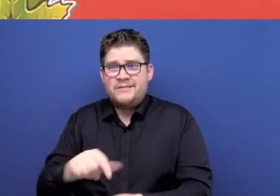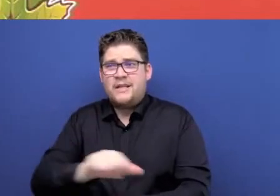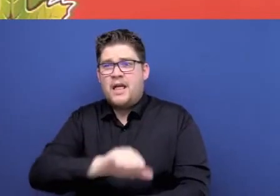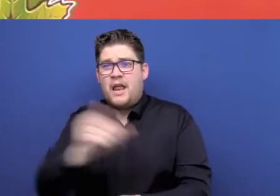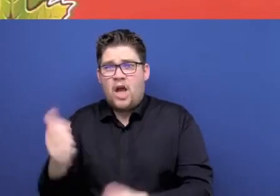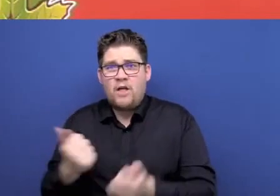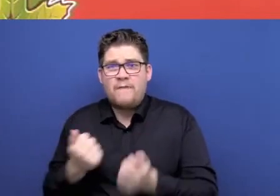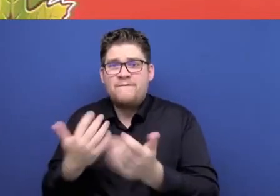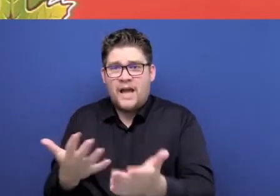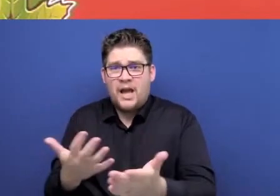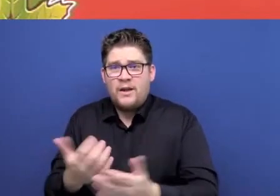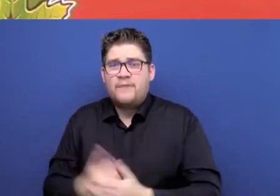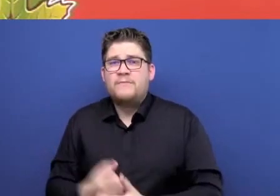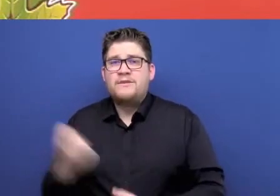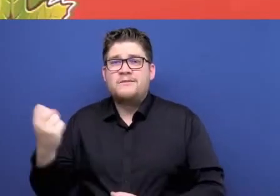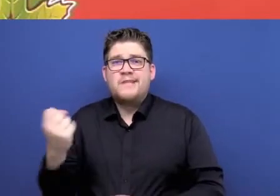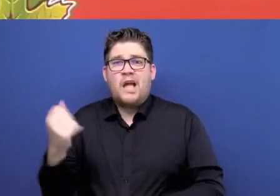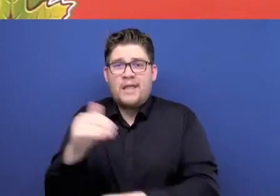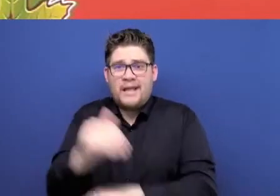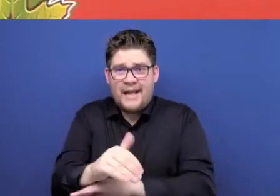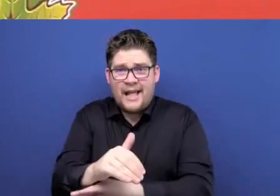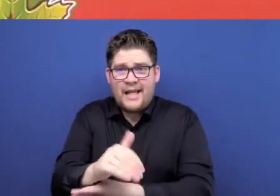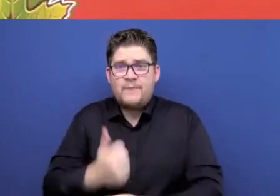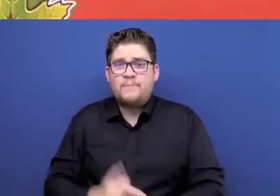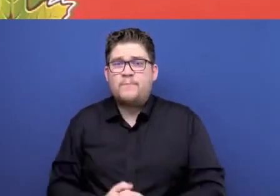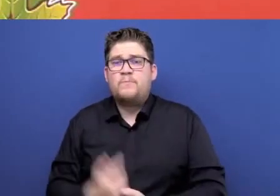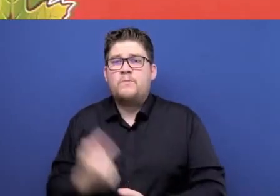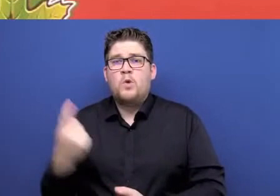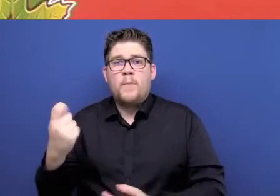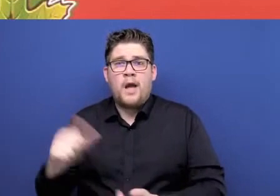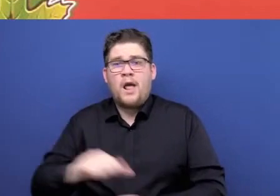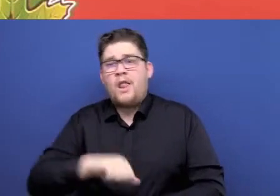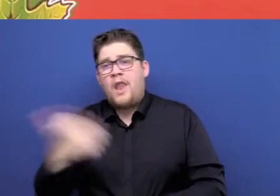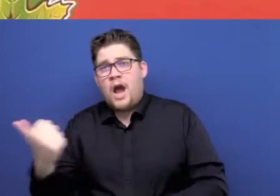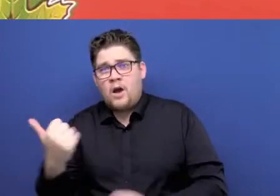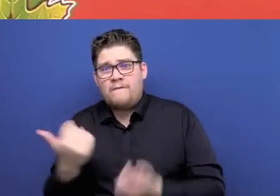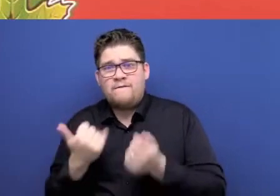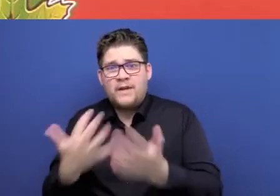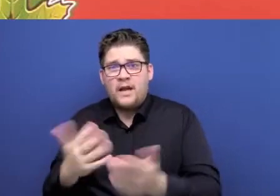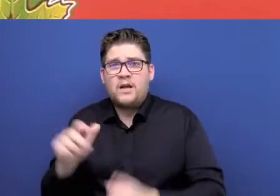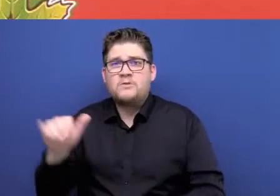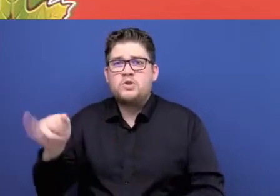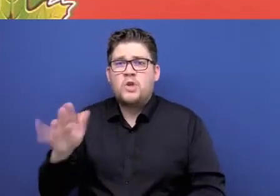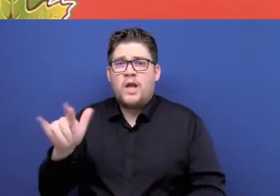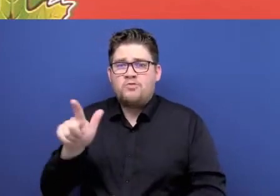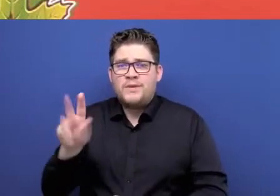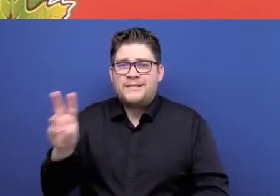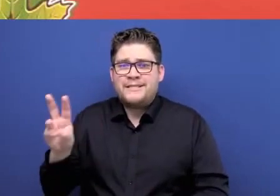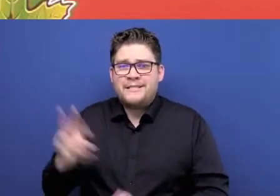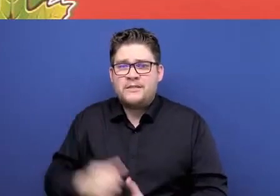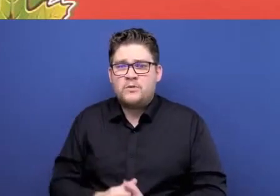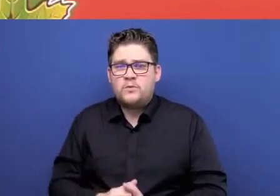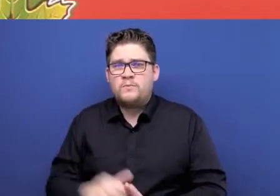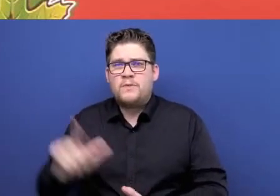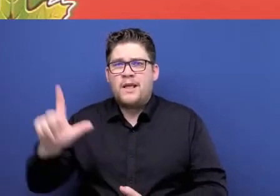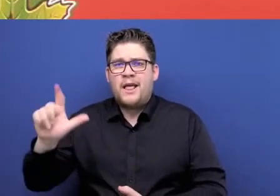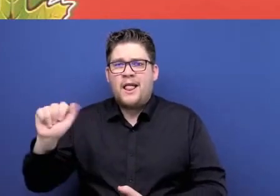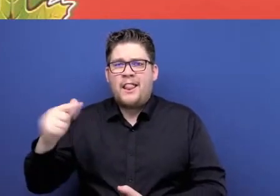there were one July 26th at the end of Lagoon Road Now that was